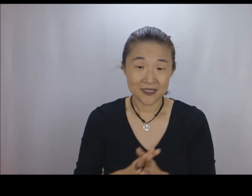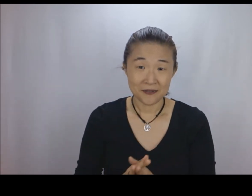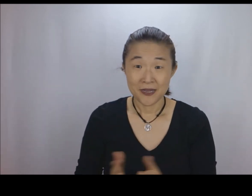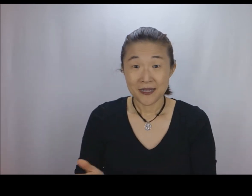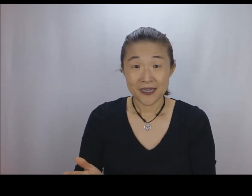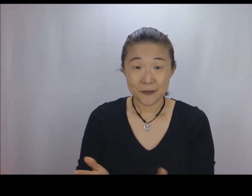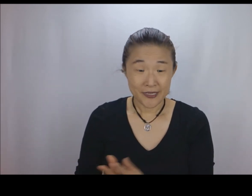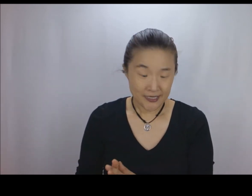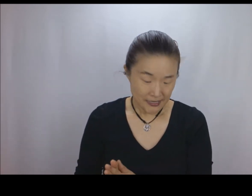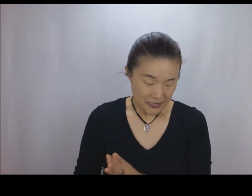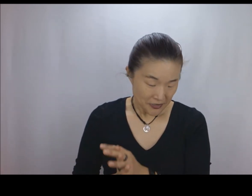So that's pretty easy.